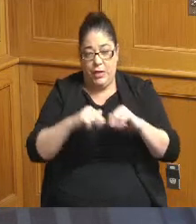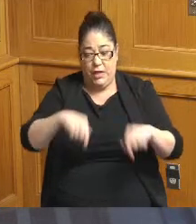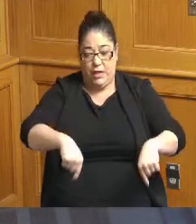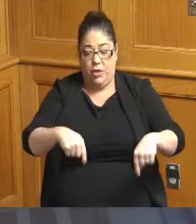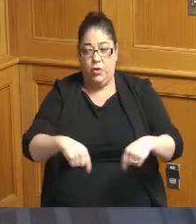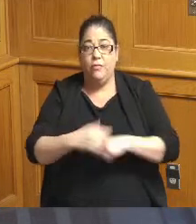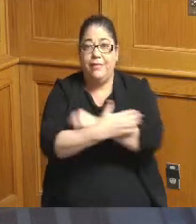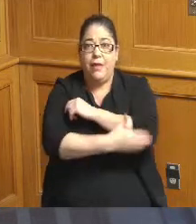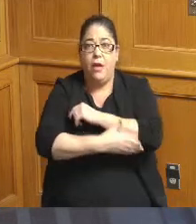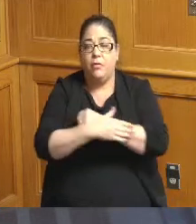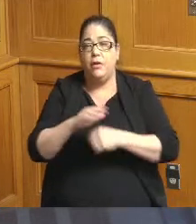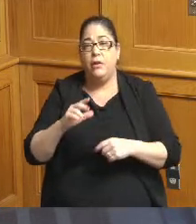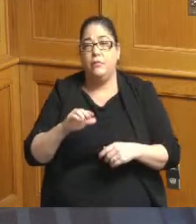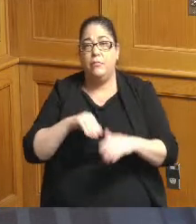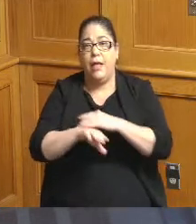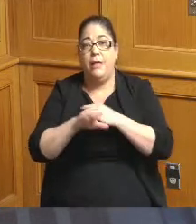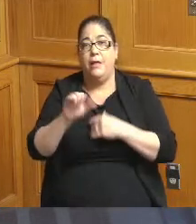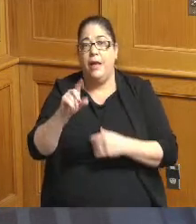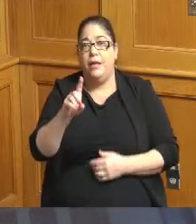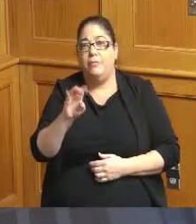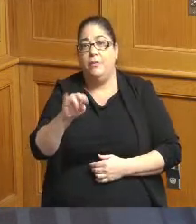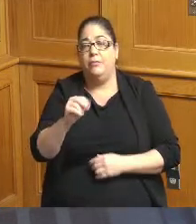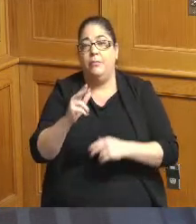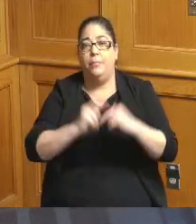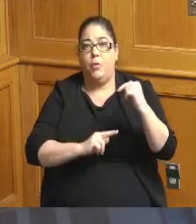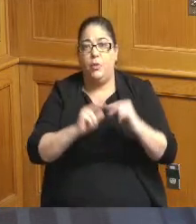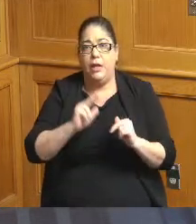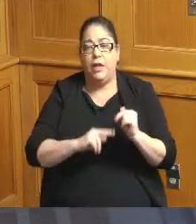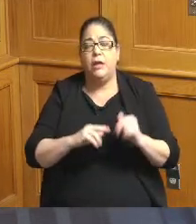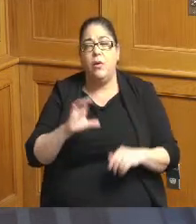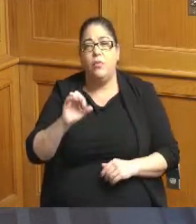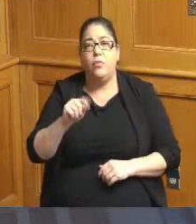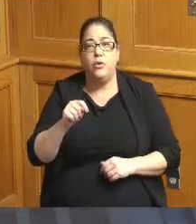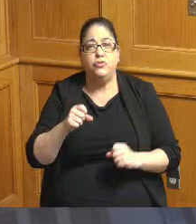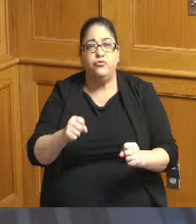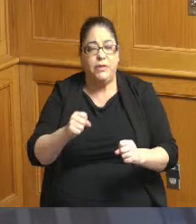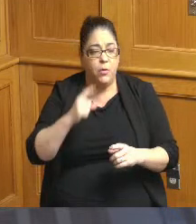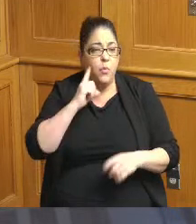Administration Building providing vaccinations all types of boosters we'll have Pfizer we'll